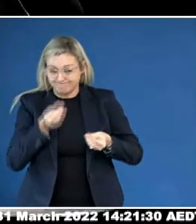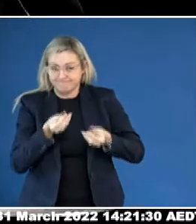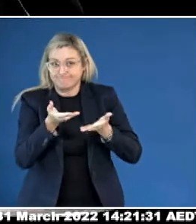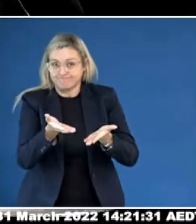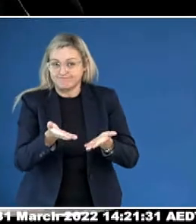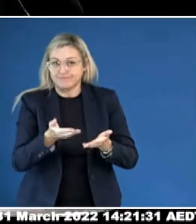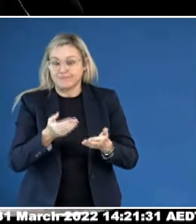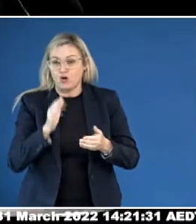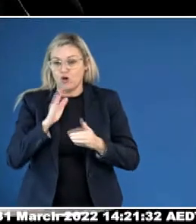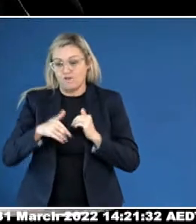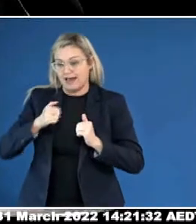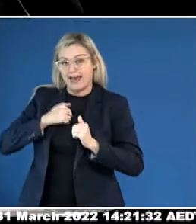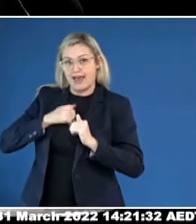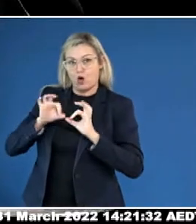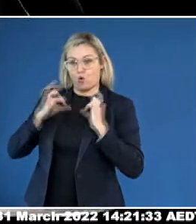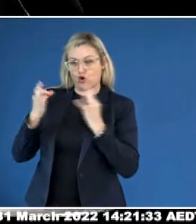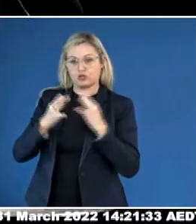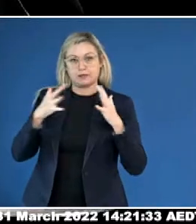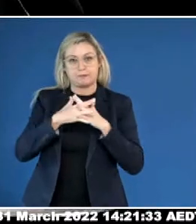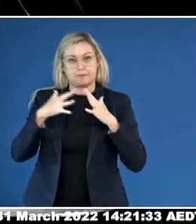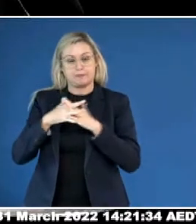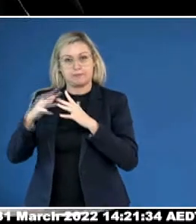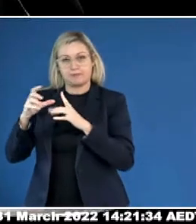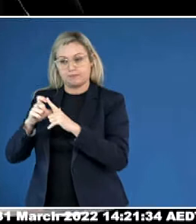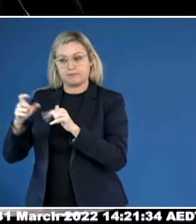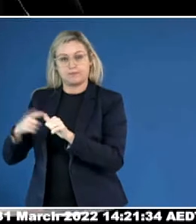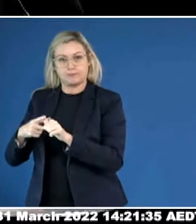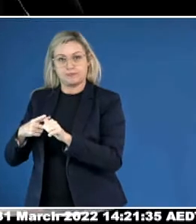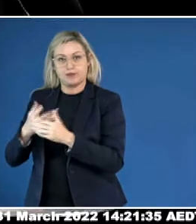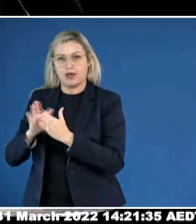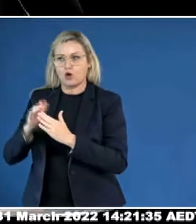organisation perceives family and domestic violence.